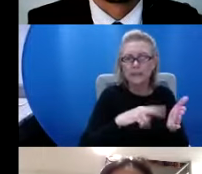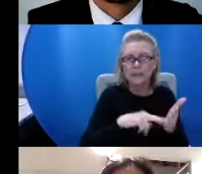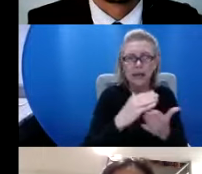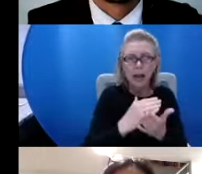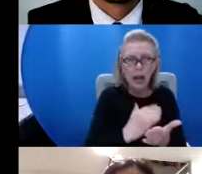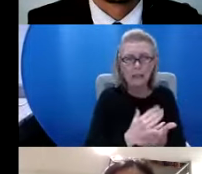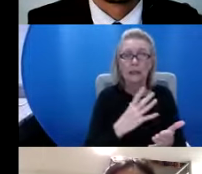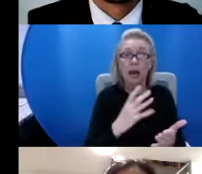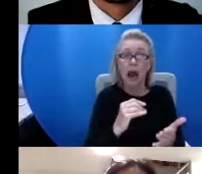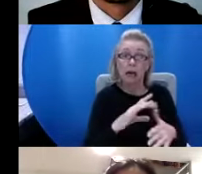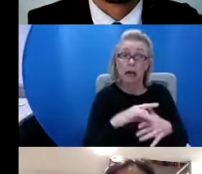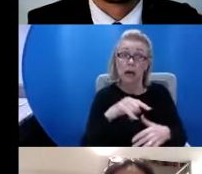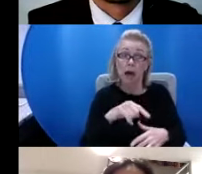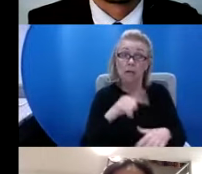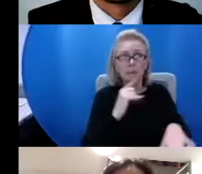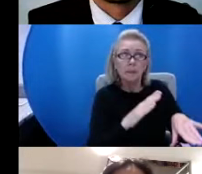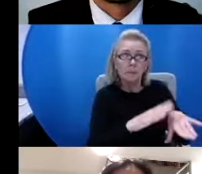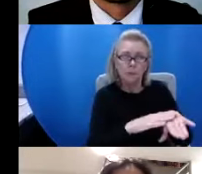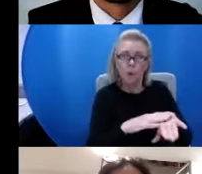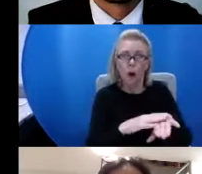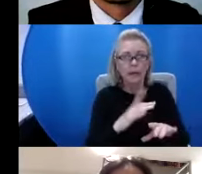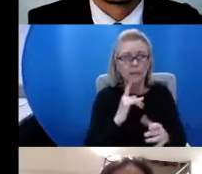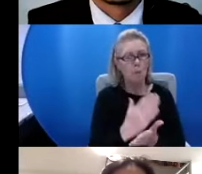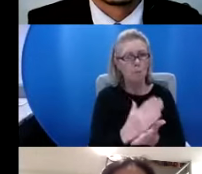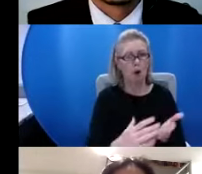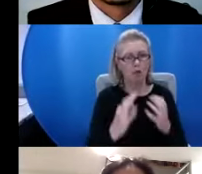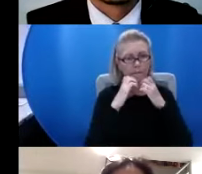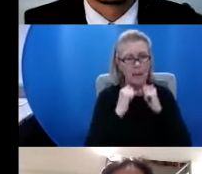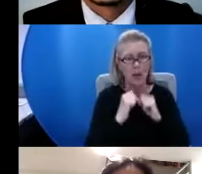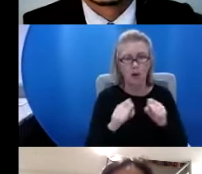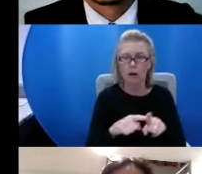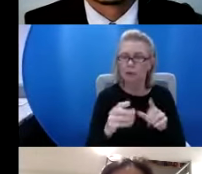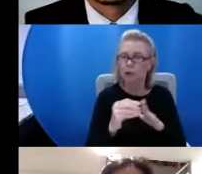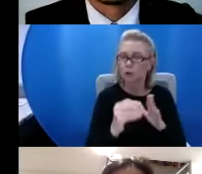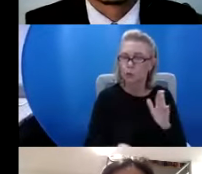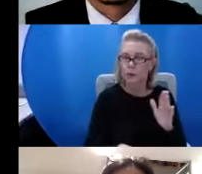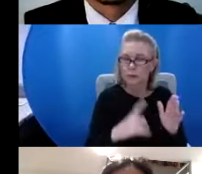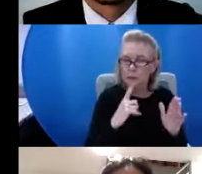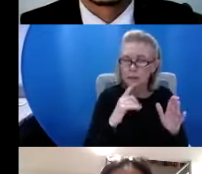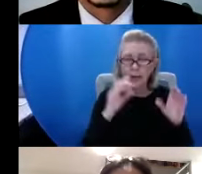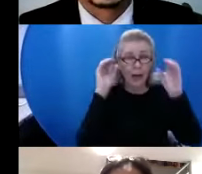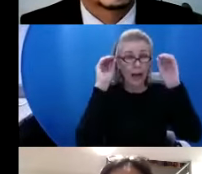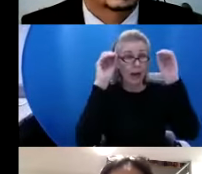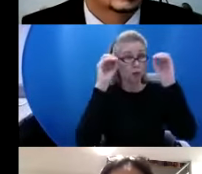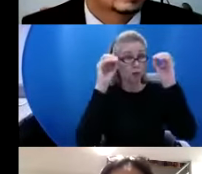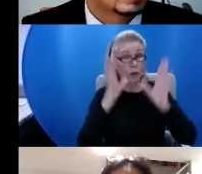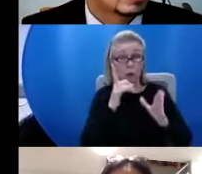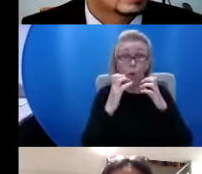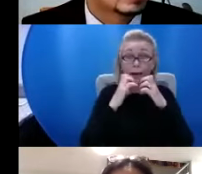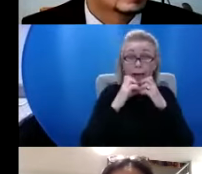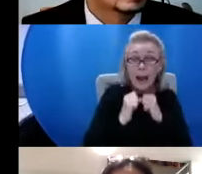work of care, as the student put it, an educator who cares cares whether or not their lesson or